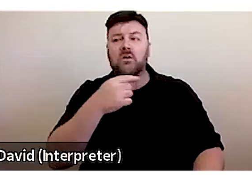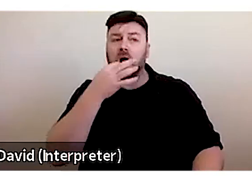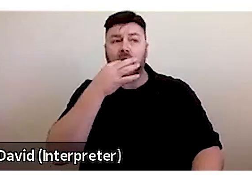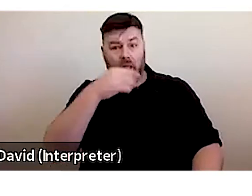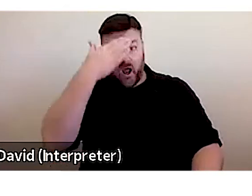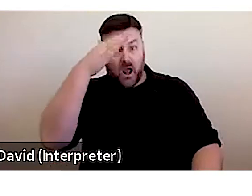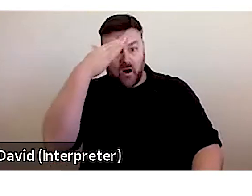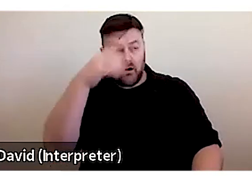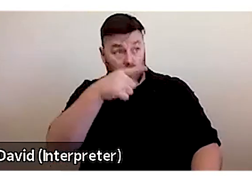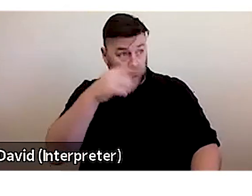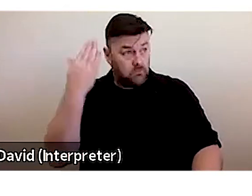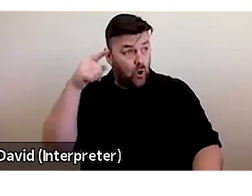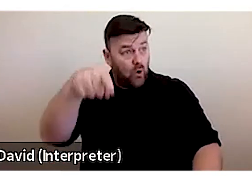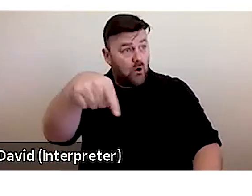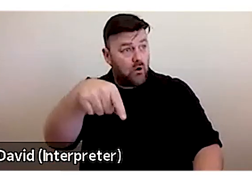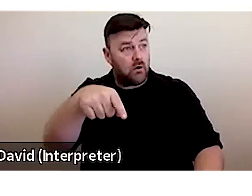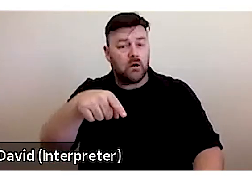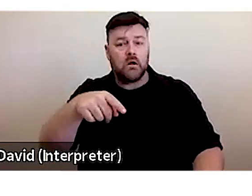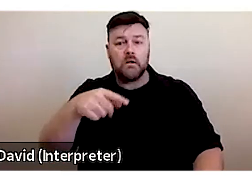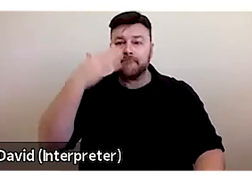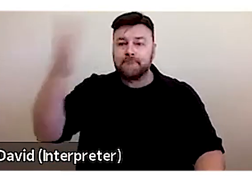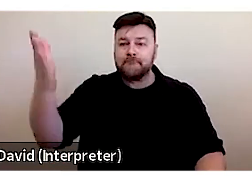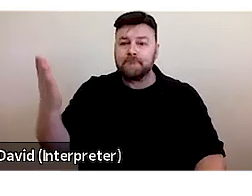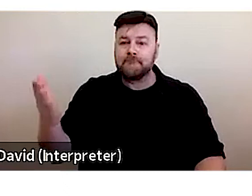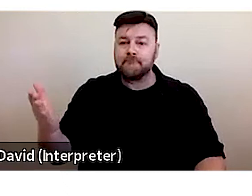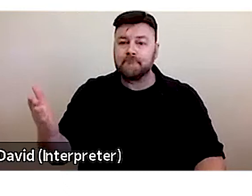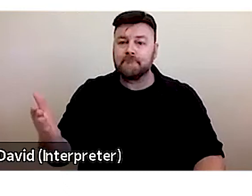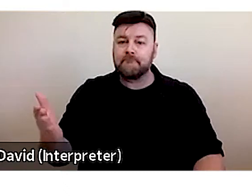Act for change and listen to the community.